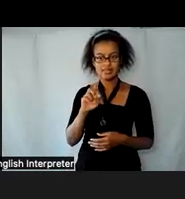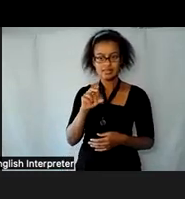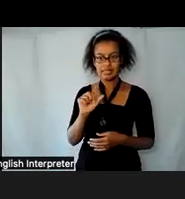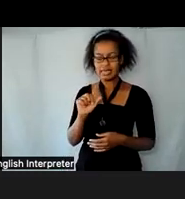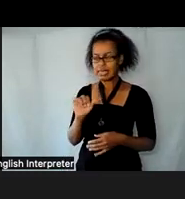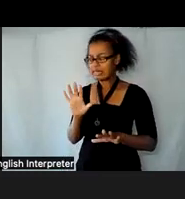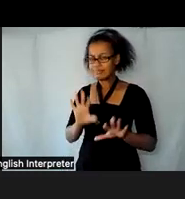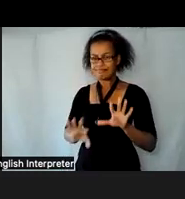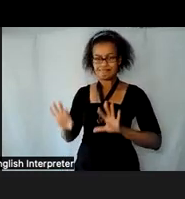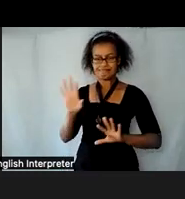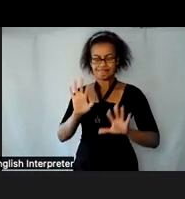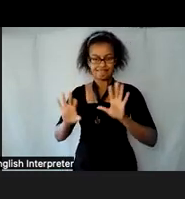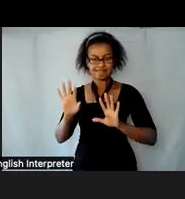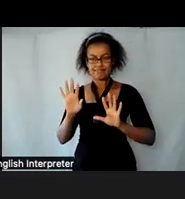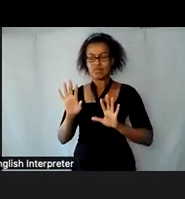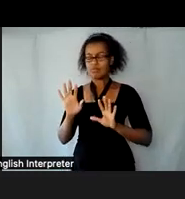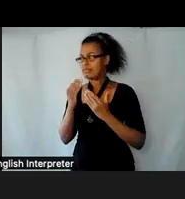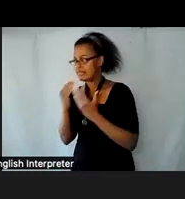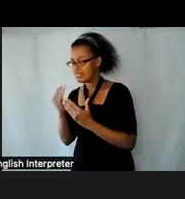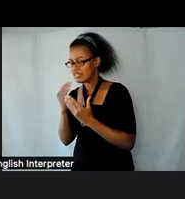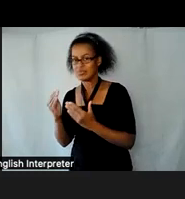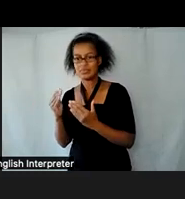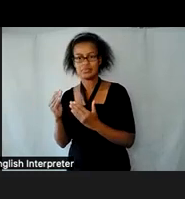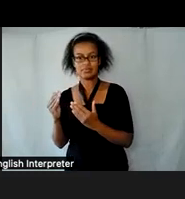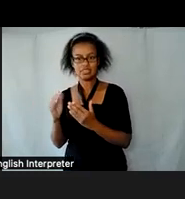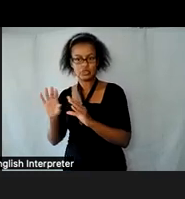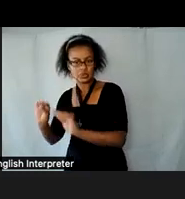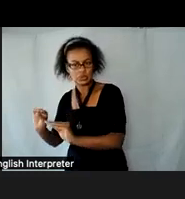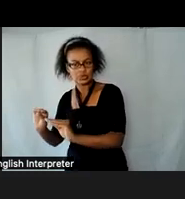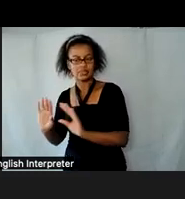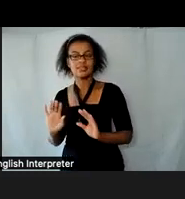So we're talking about estimating Toronto Parks program.